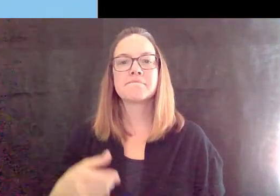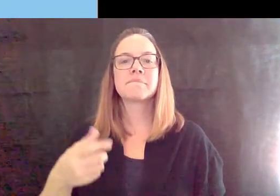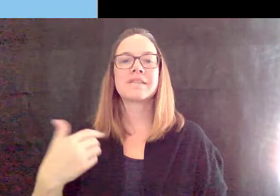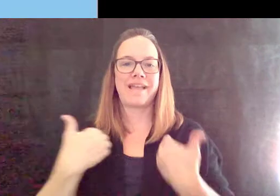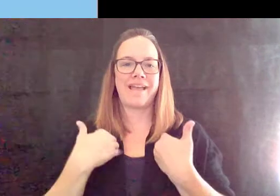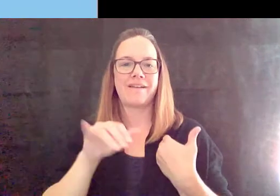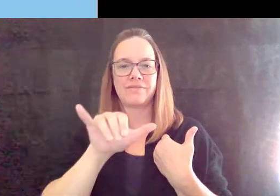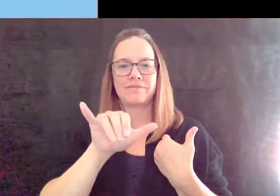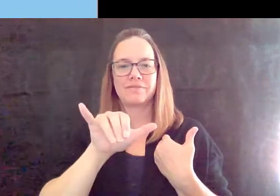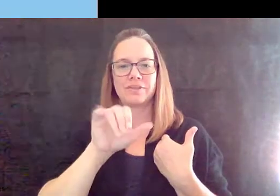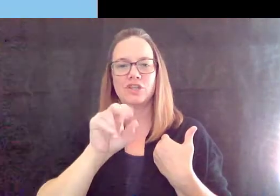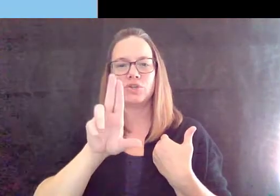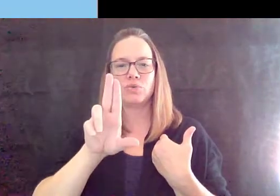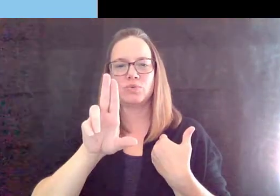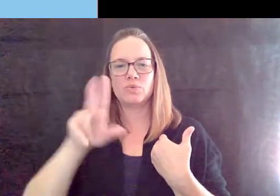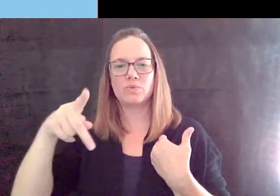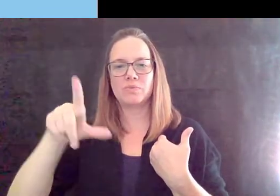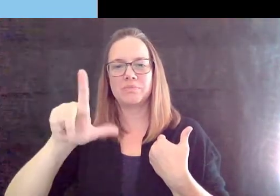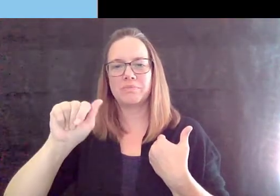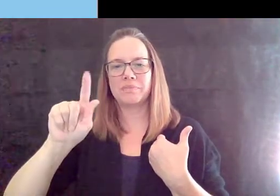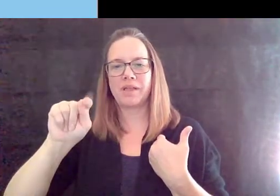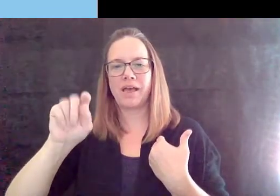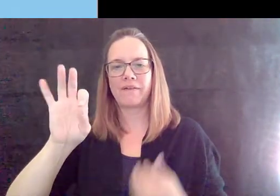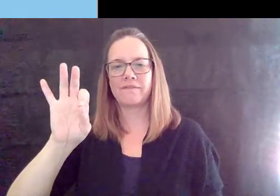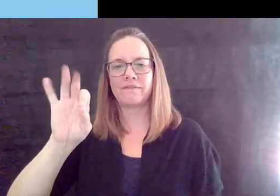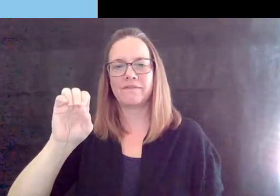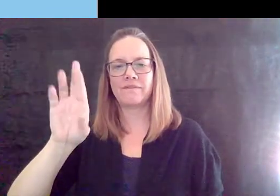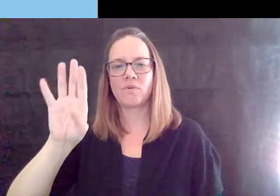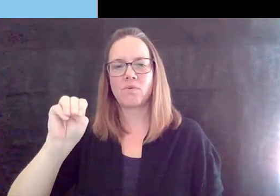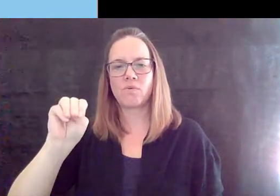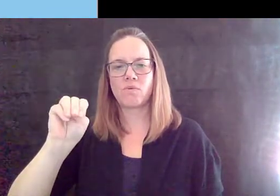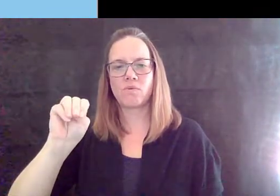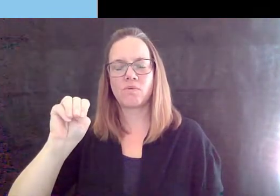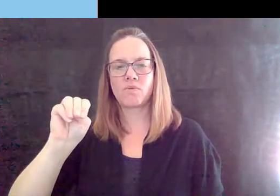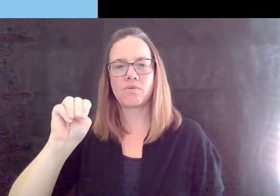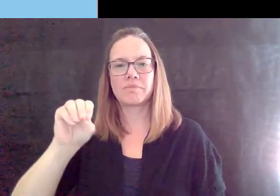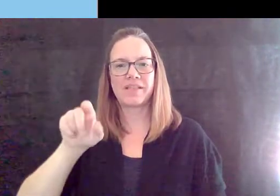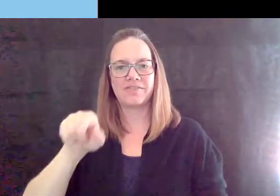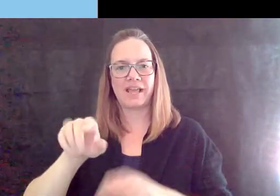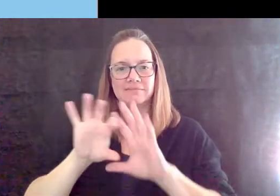And then the You Platform that is the sort of--